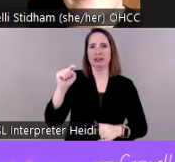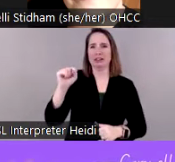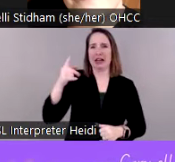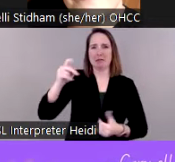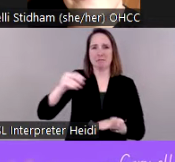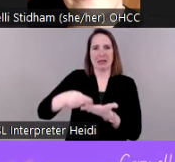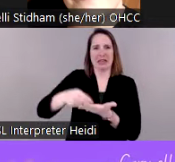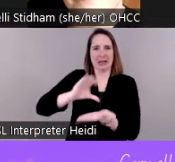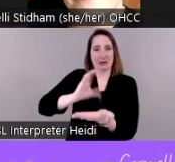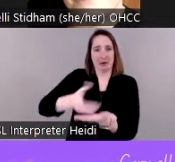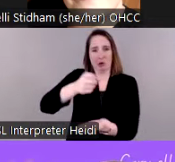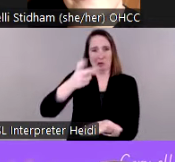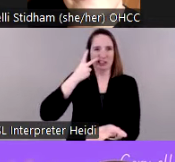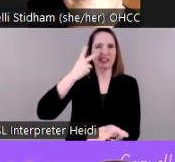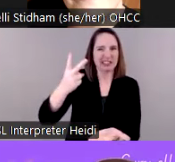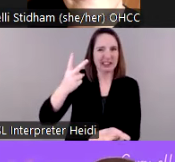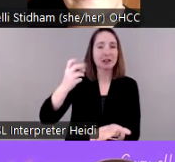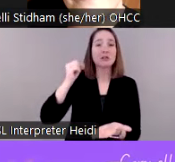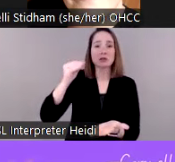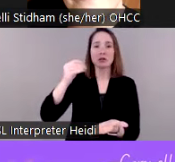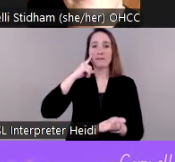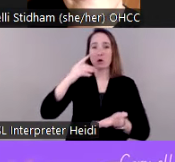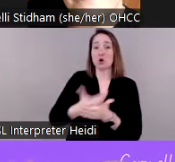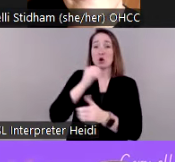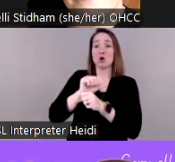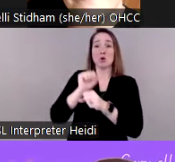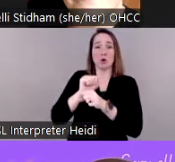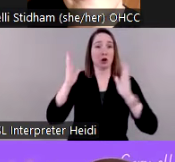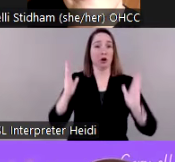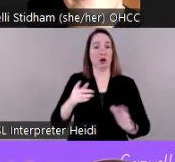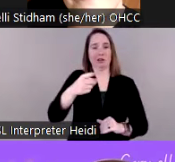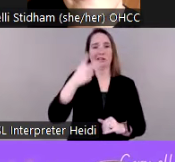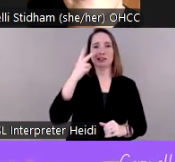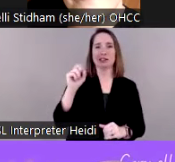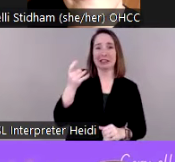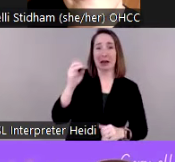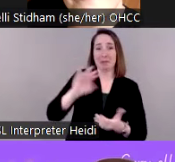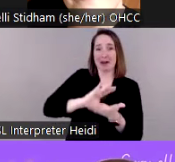can see what they are. So for a new